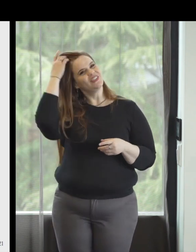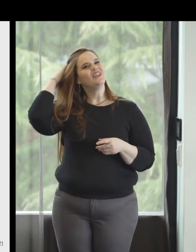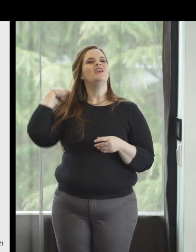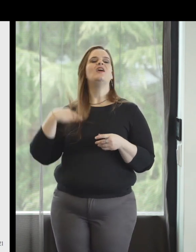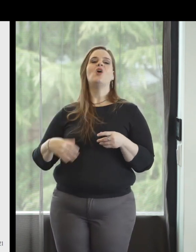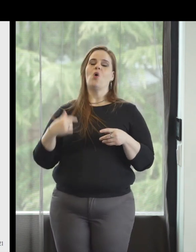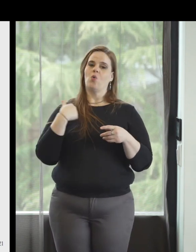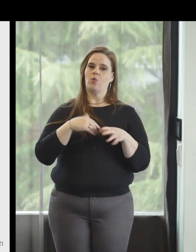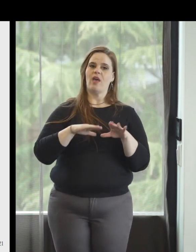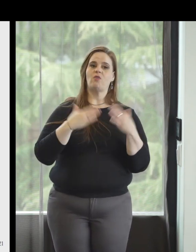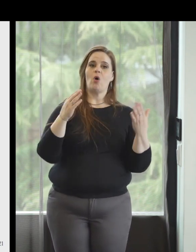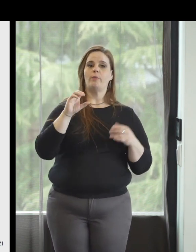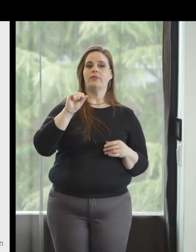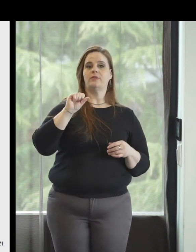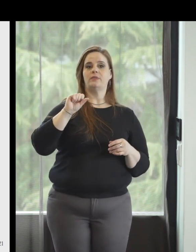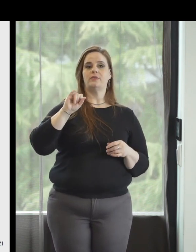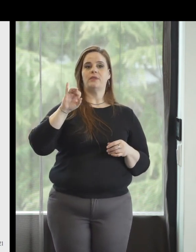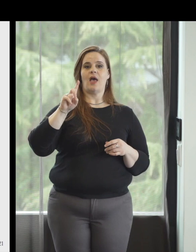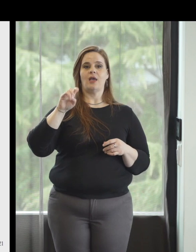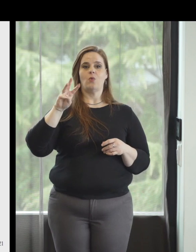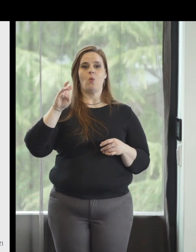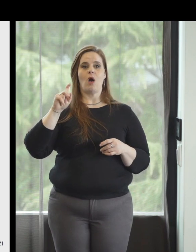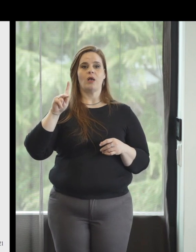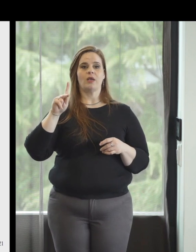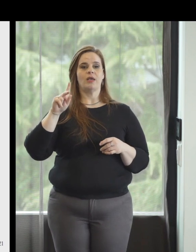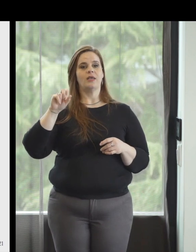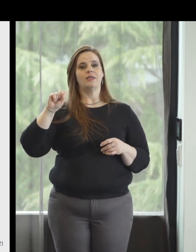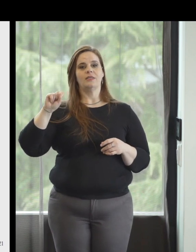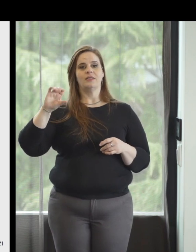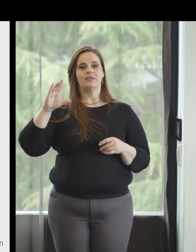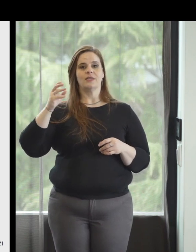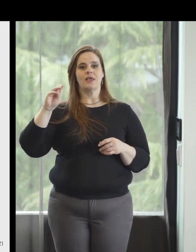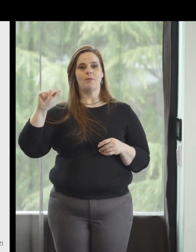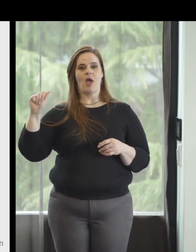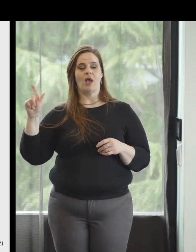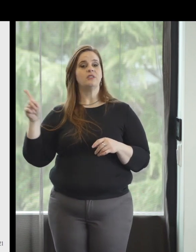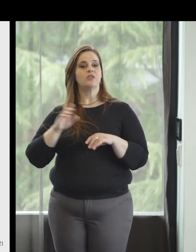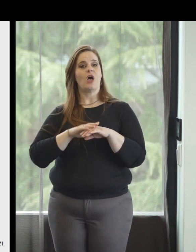an open sidewalk schema is found on open sidewalks dotcom or